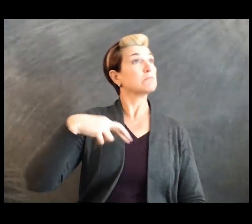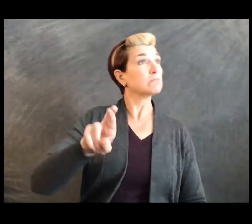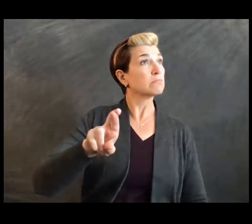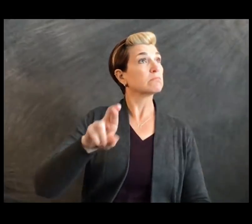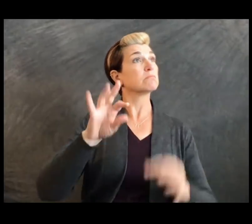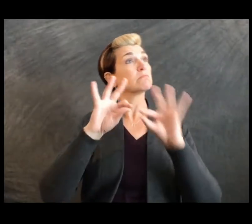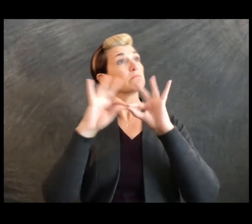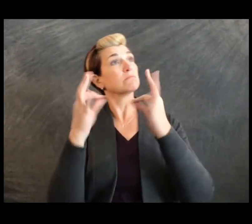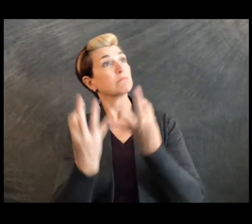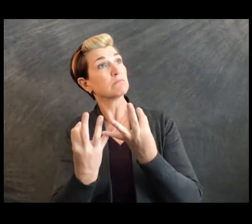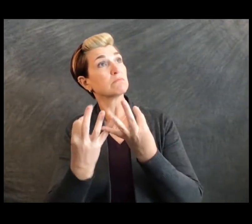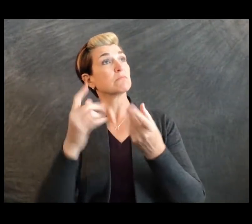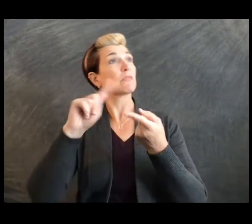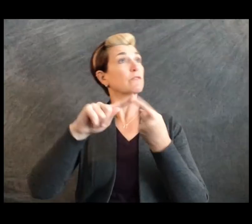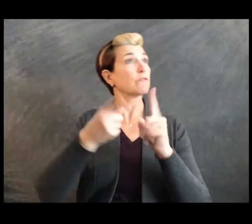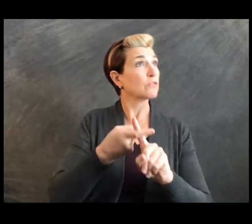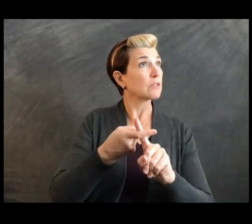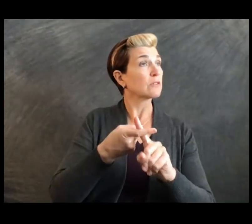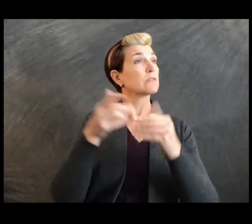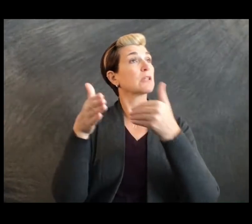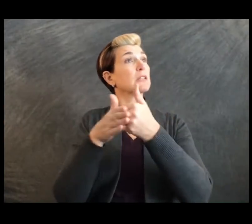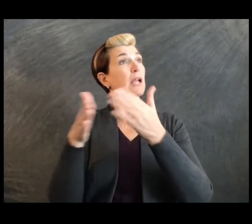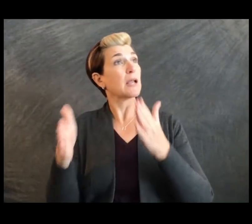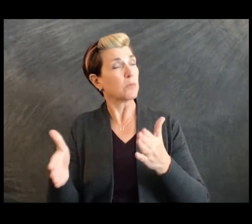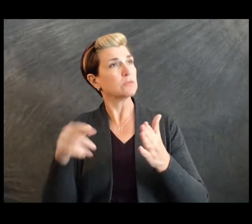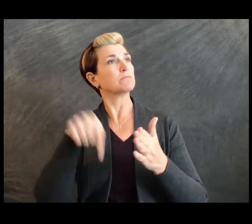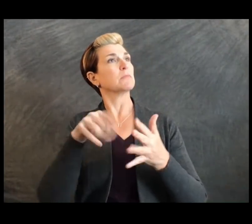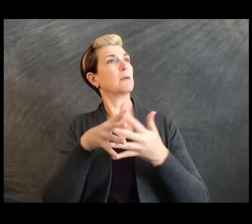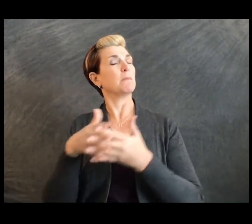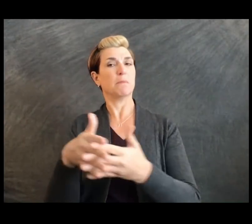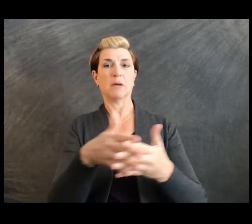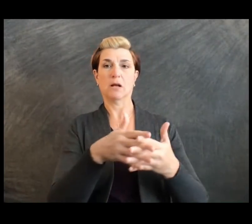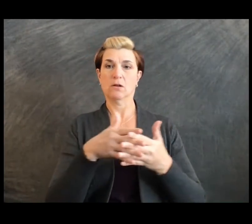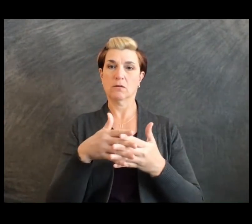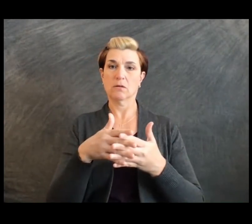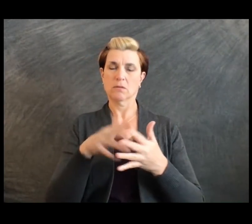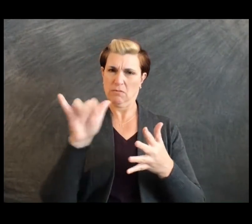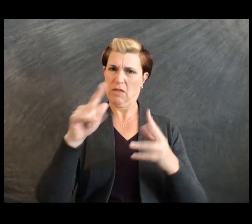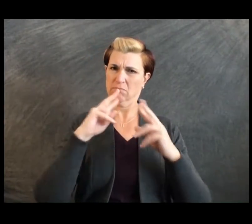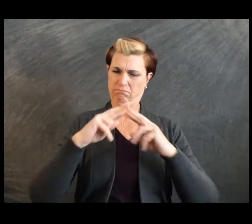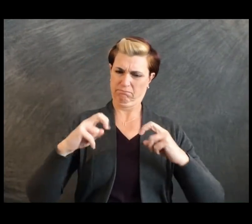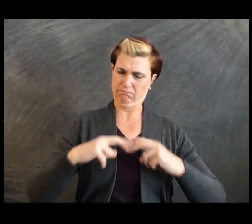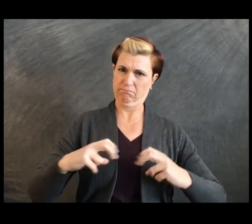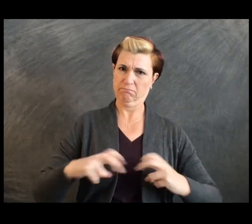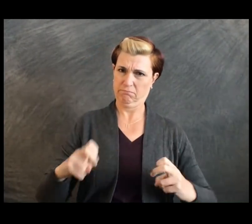want to thank all of the incredible people of our country the citizens of